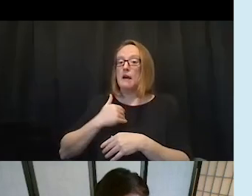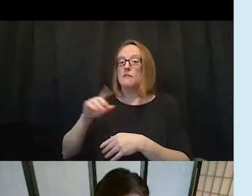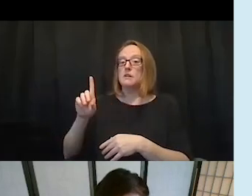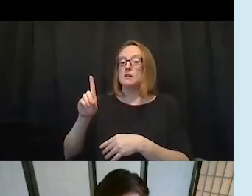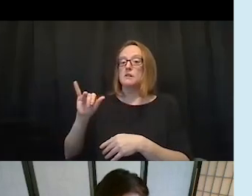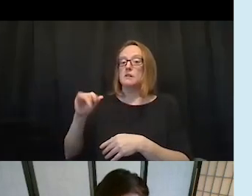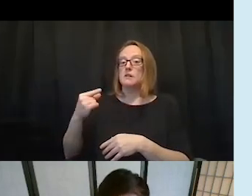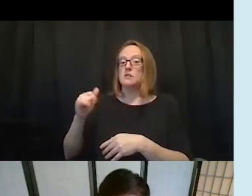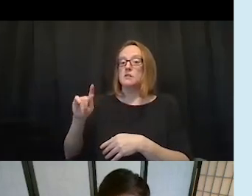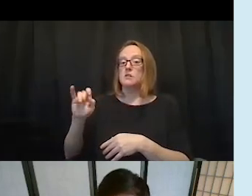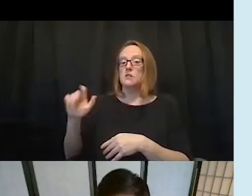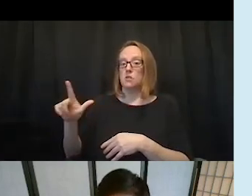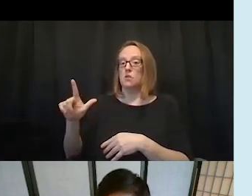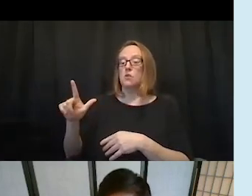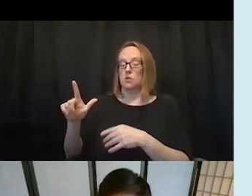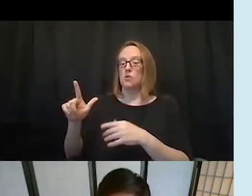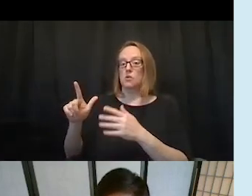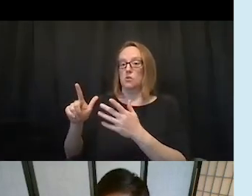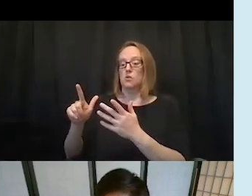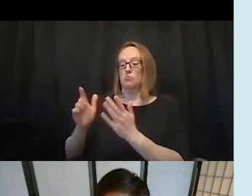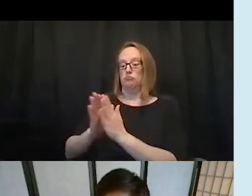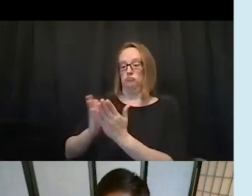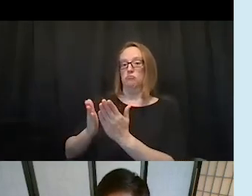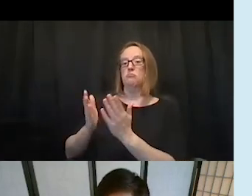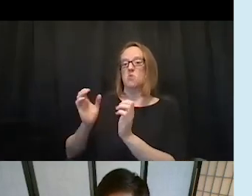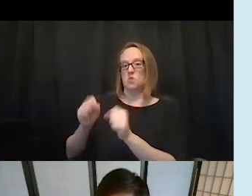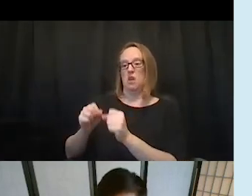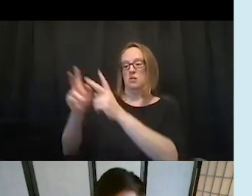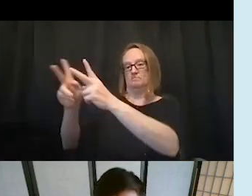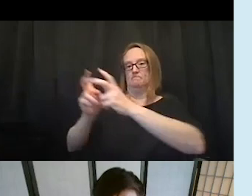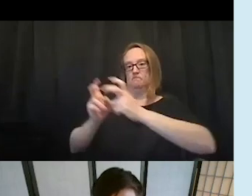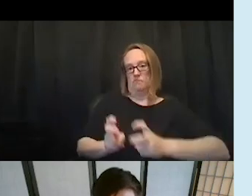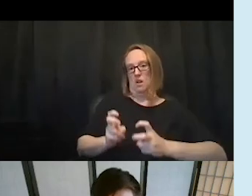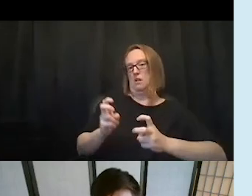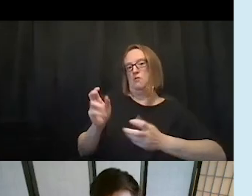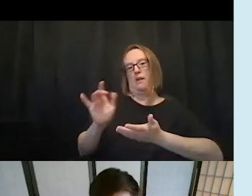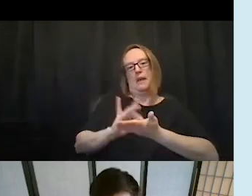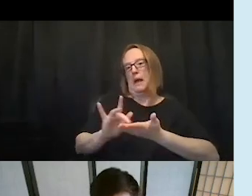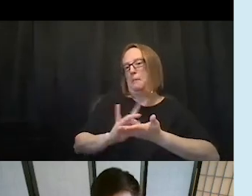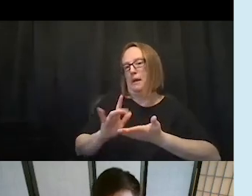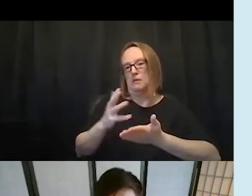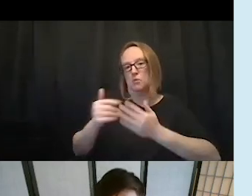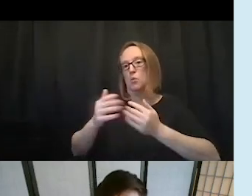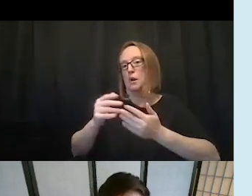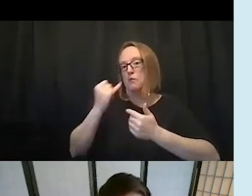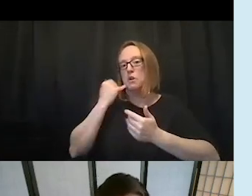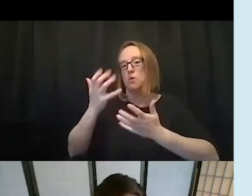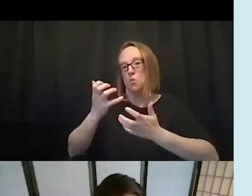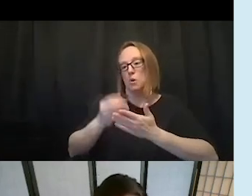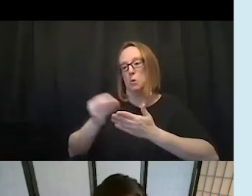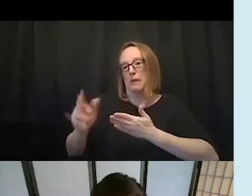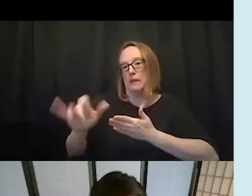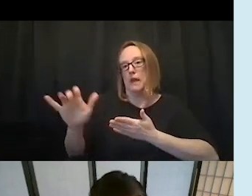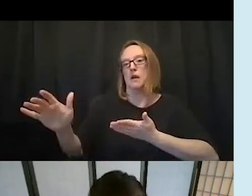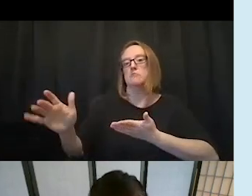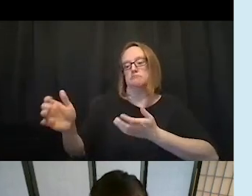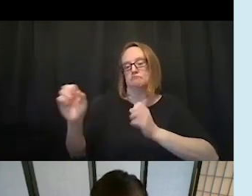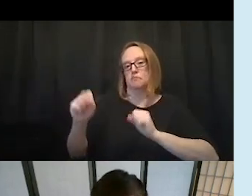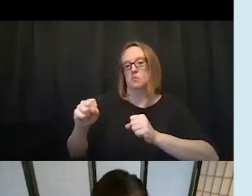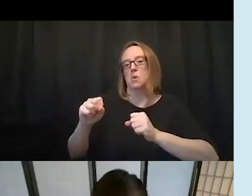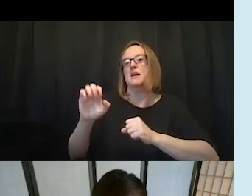book that is screen reader compatible so uh that's also on my Etsy page at katdustcreations.etsy.com